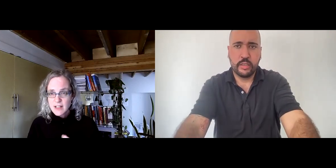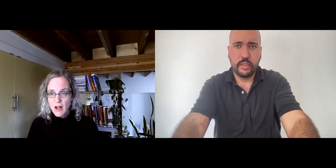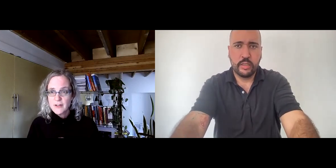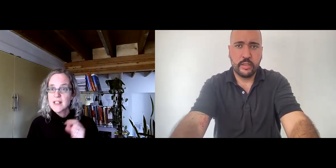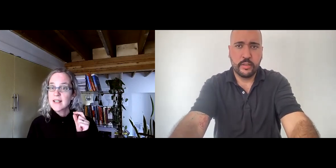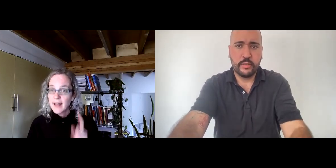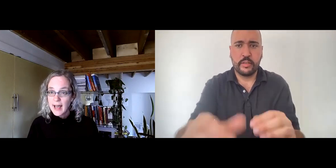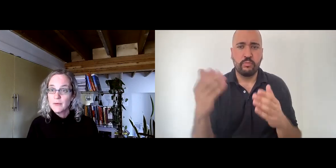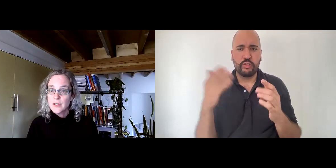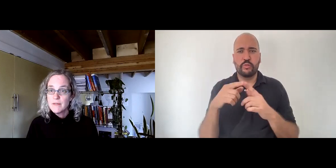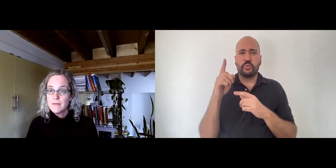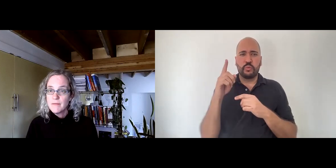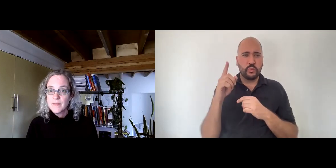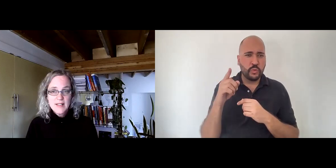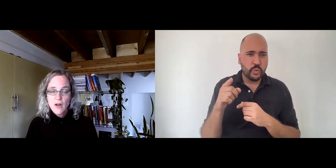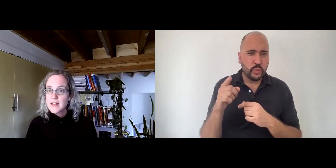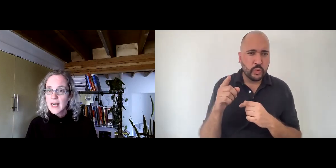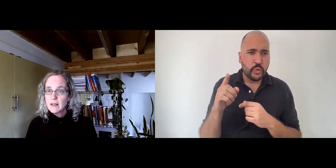That's gonna count, that's all that's countable.